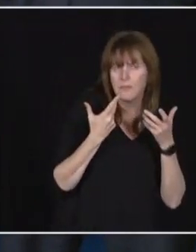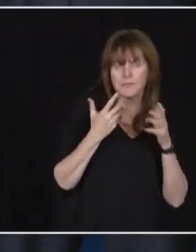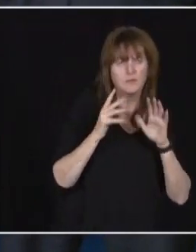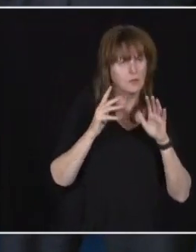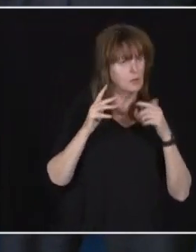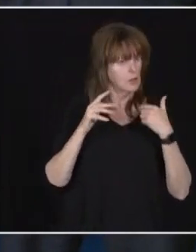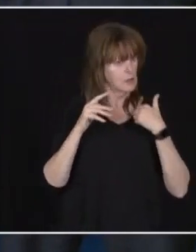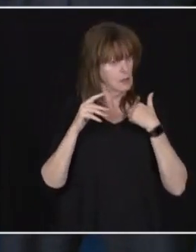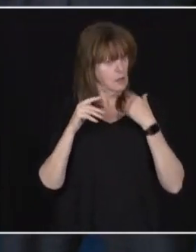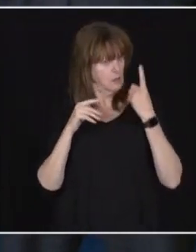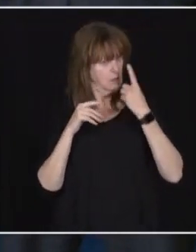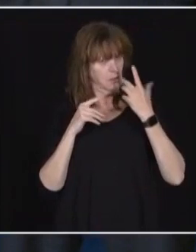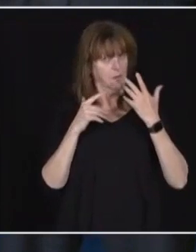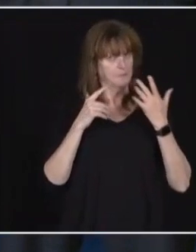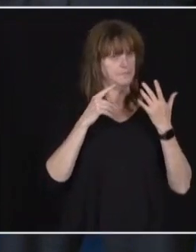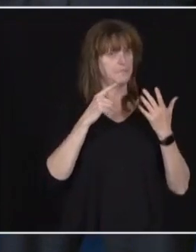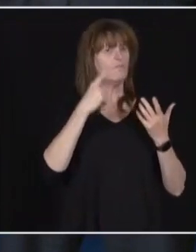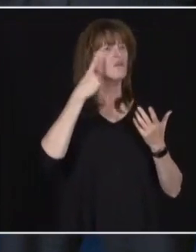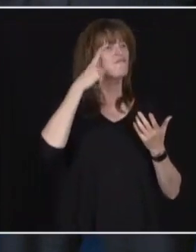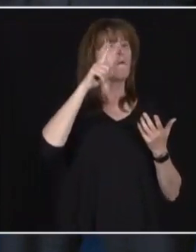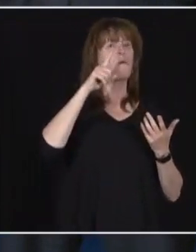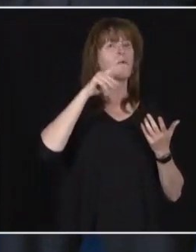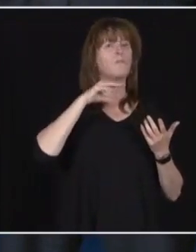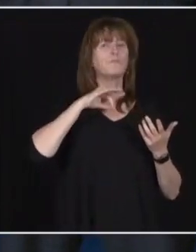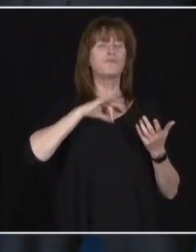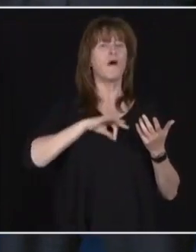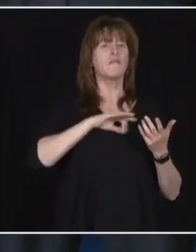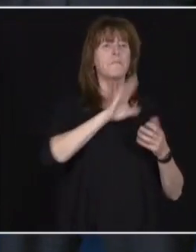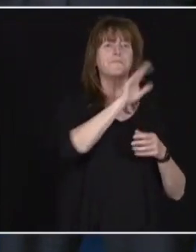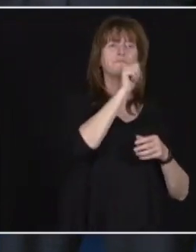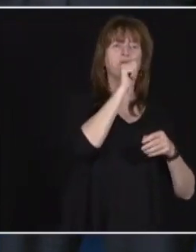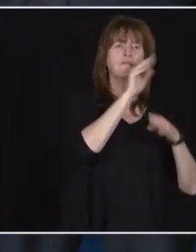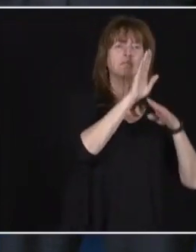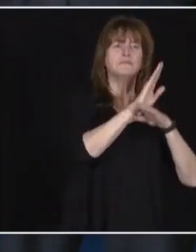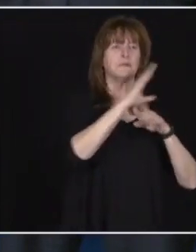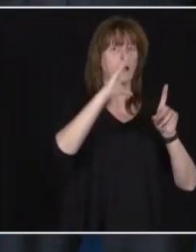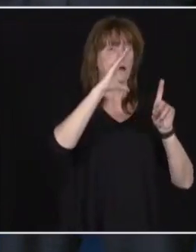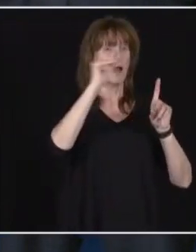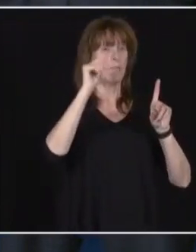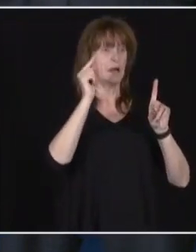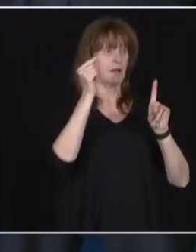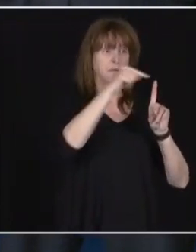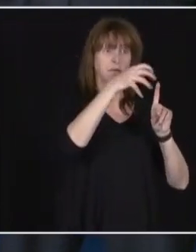Nomex questions that have arose, by the government